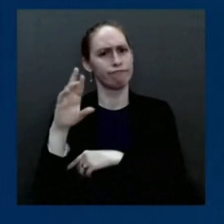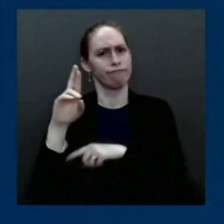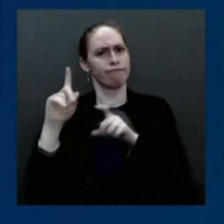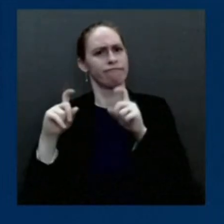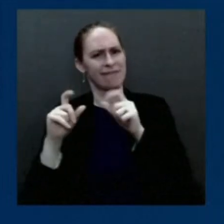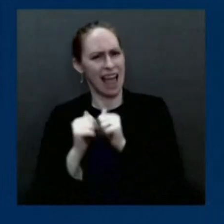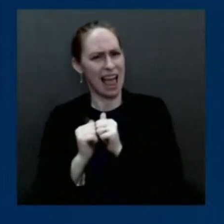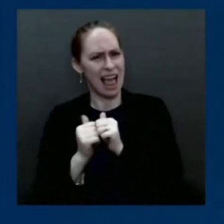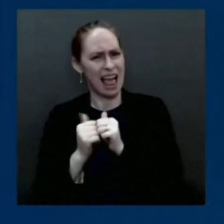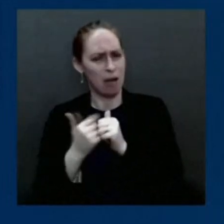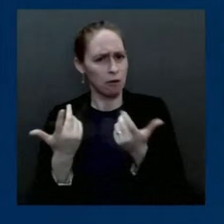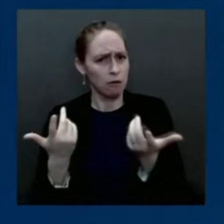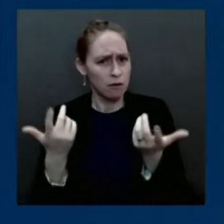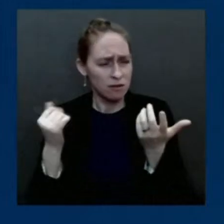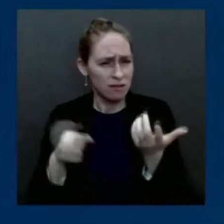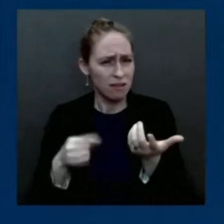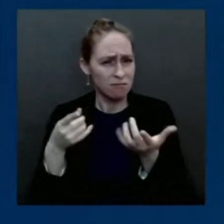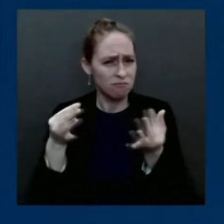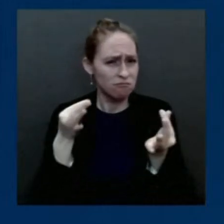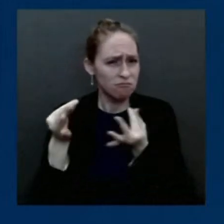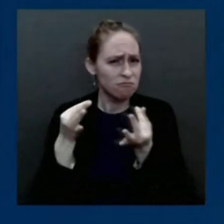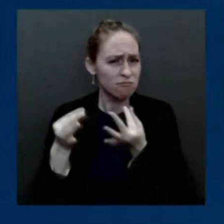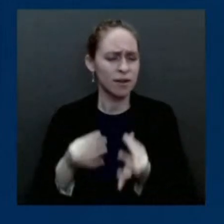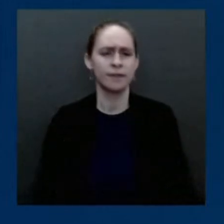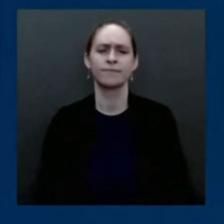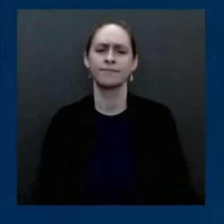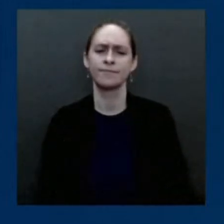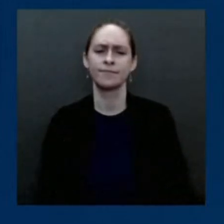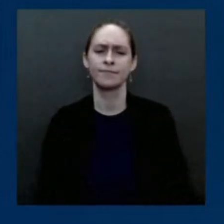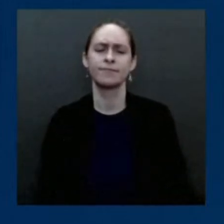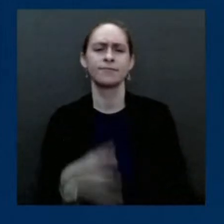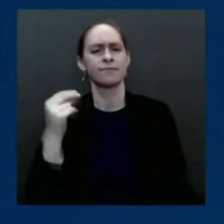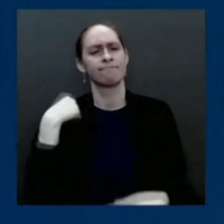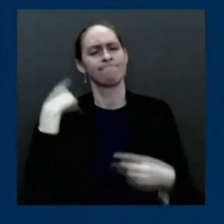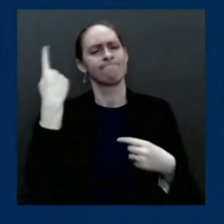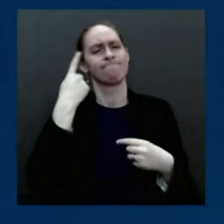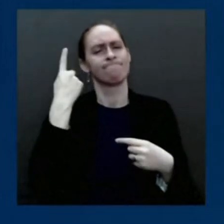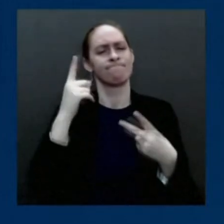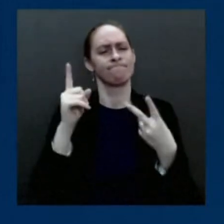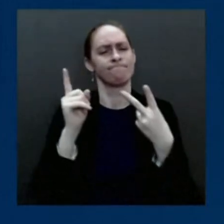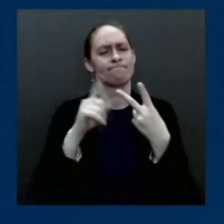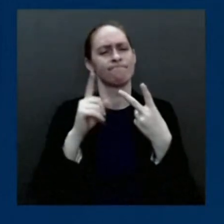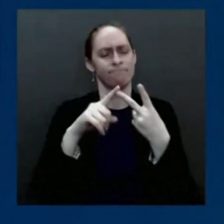WELL AND SECONDLY ON THE QUARANTINE GUIDANCE THIS IS THE FIRST TIME THAT WE'VE SEEN